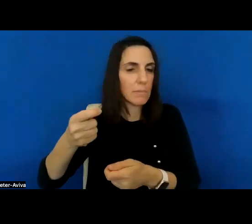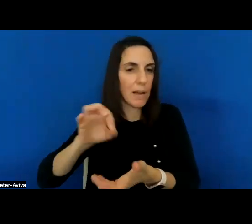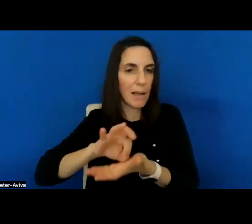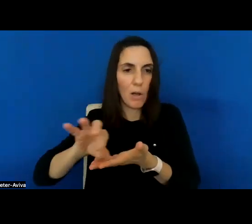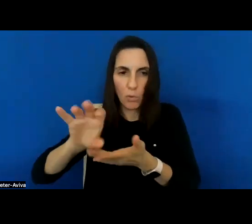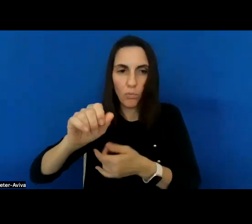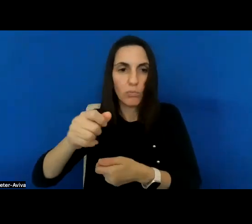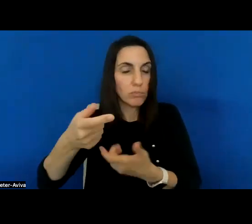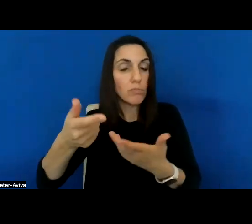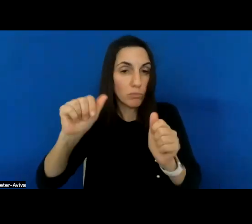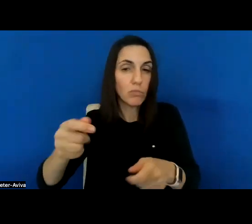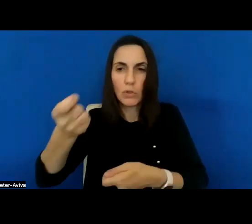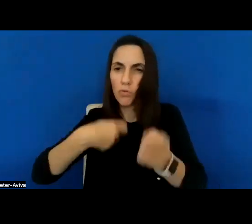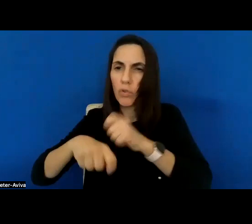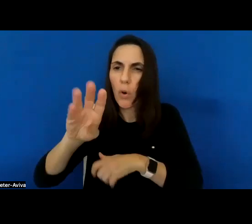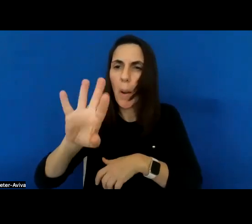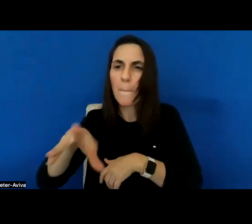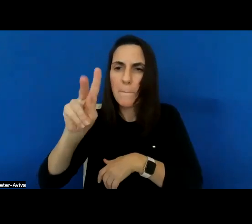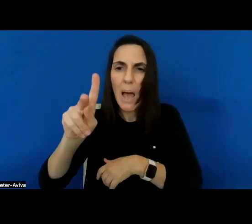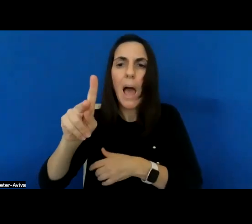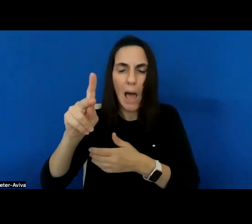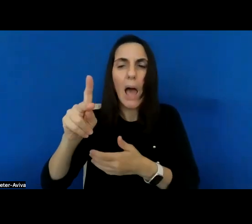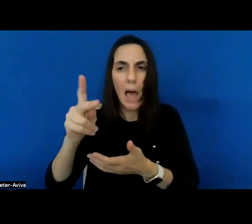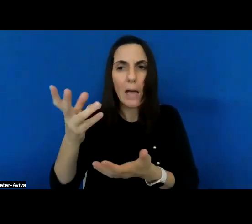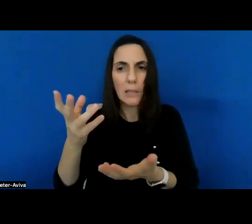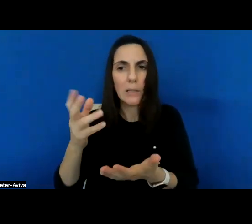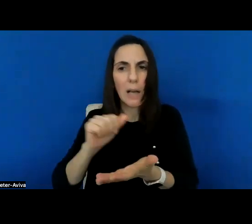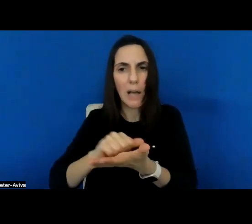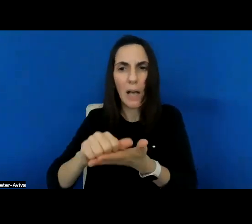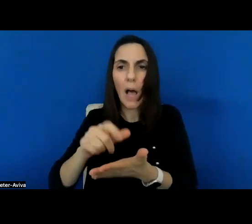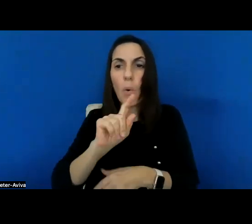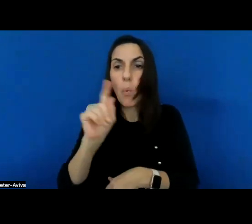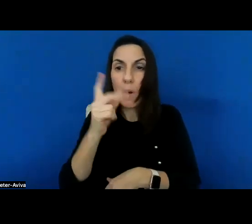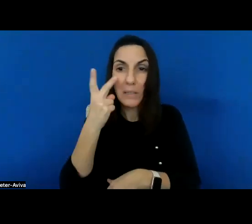under the You log in under the settings. 11:44:27 Tab as well. So that's important